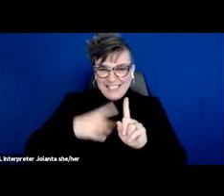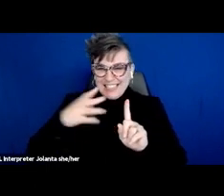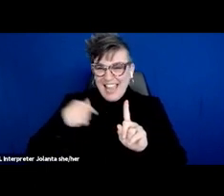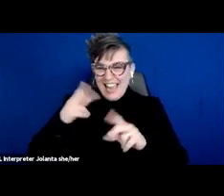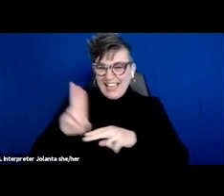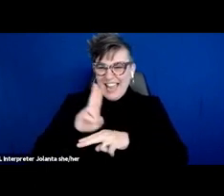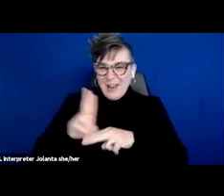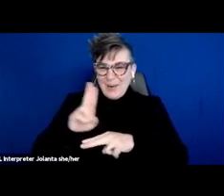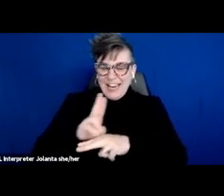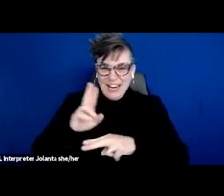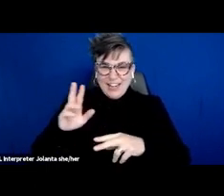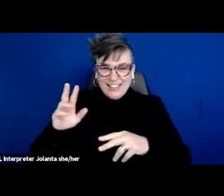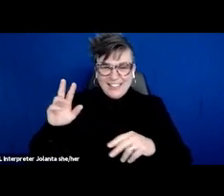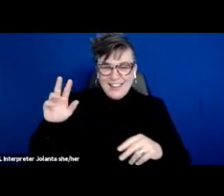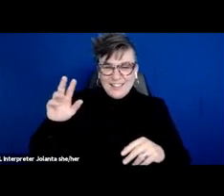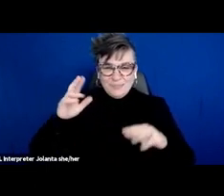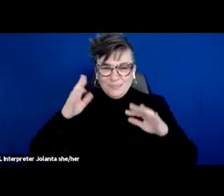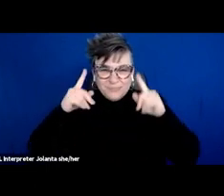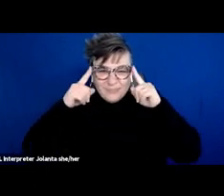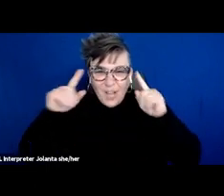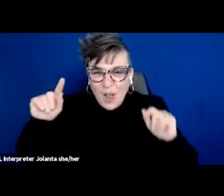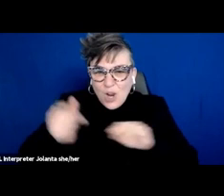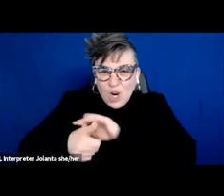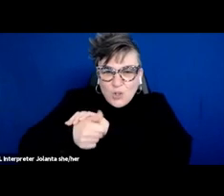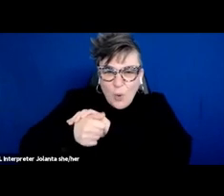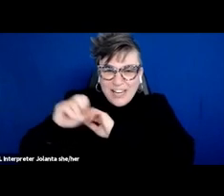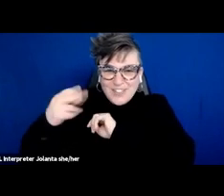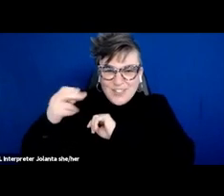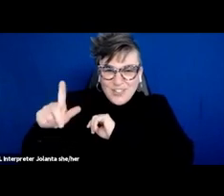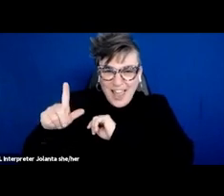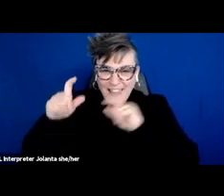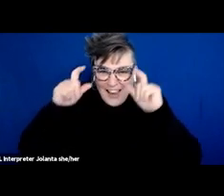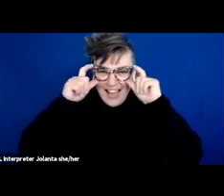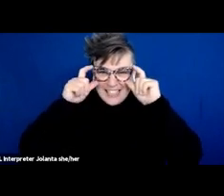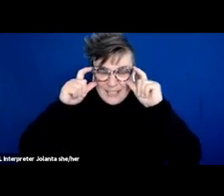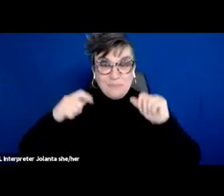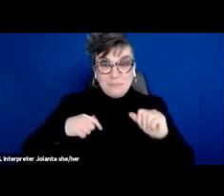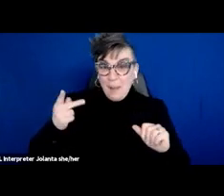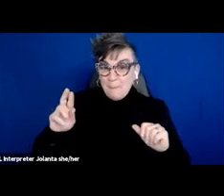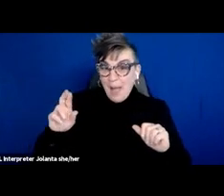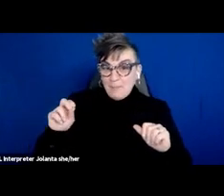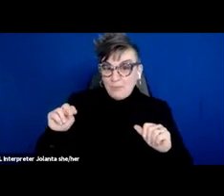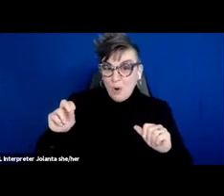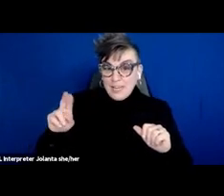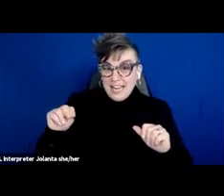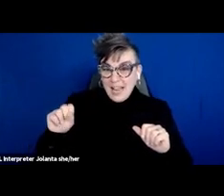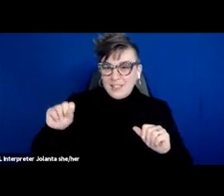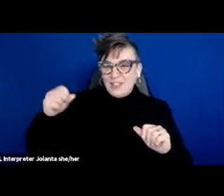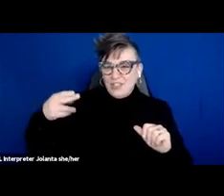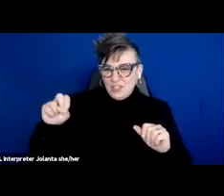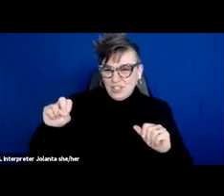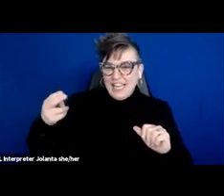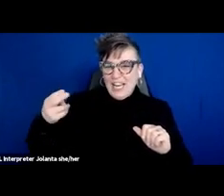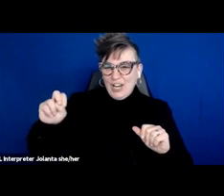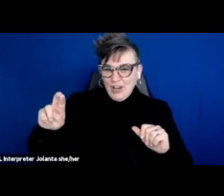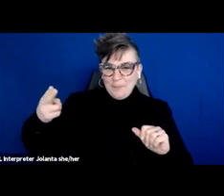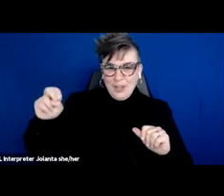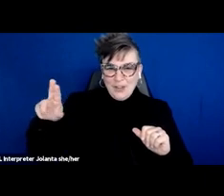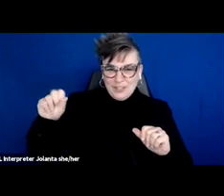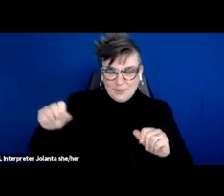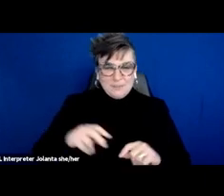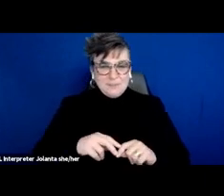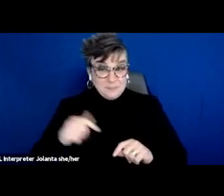glasses. My pronouns are she/her/hers. I am going to be happy to share my experiences